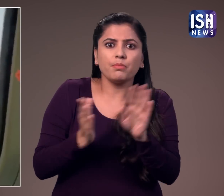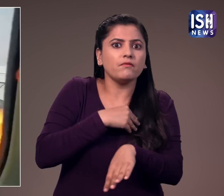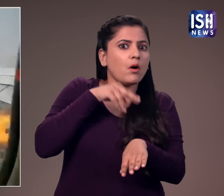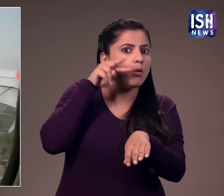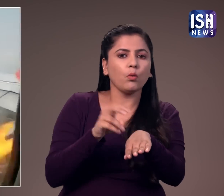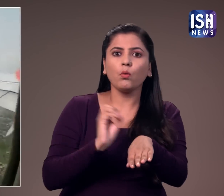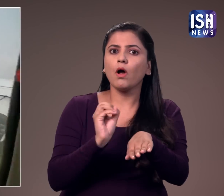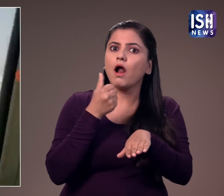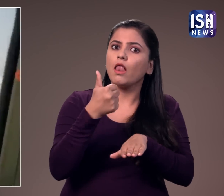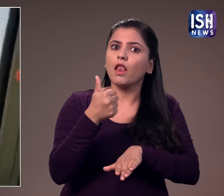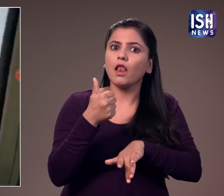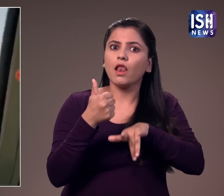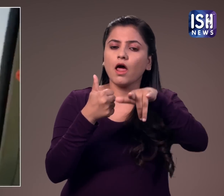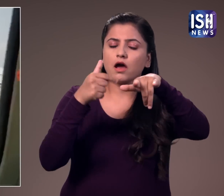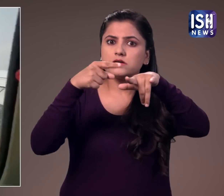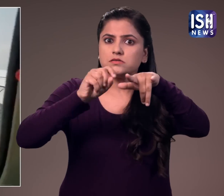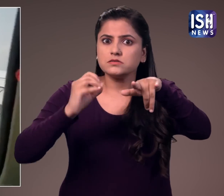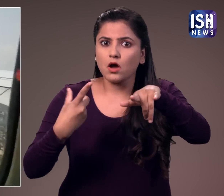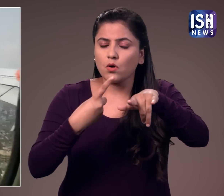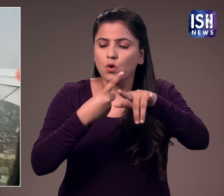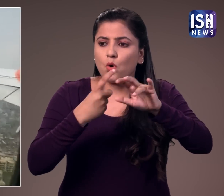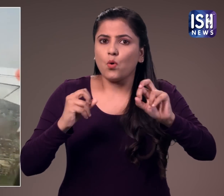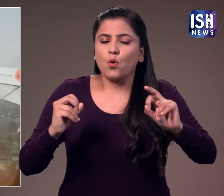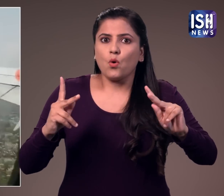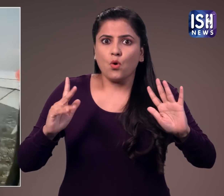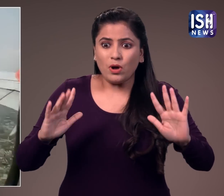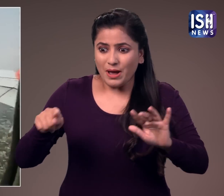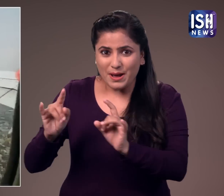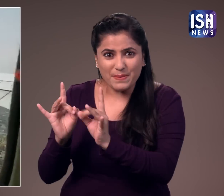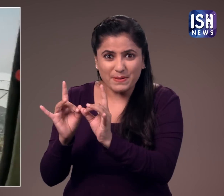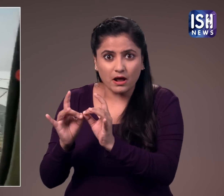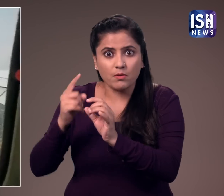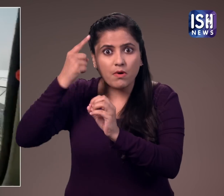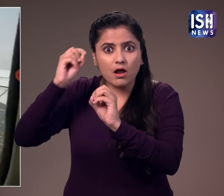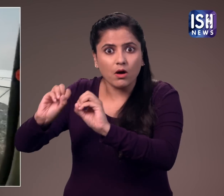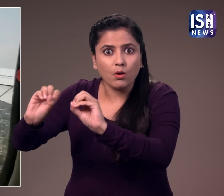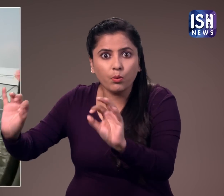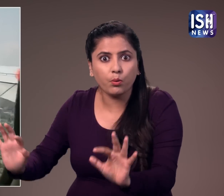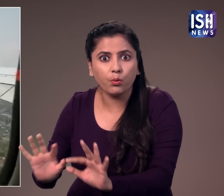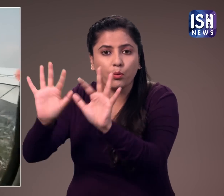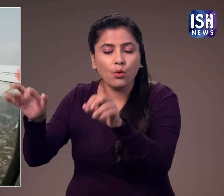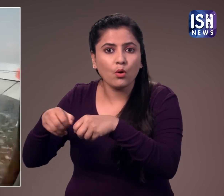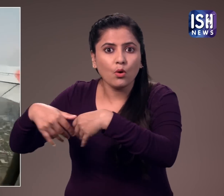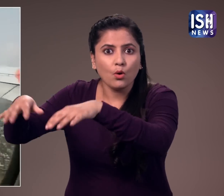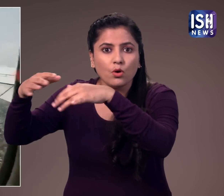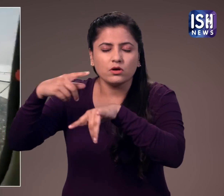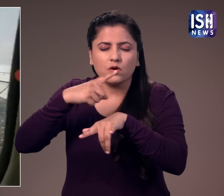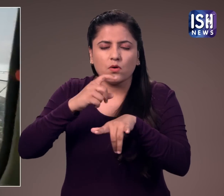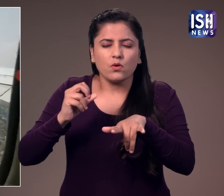There was no issue when they took off, but now one of the engine was on fire with black fumes.